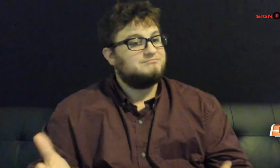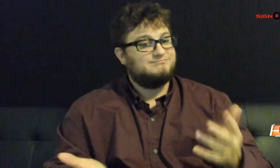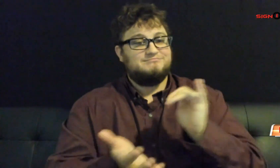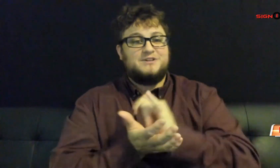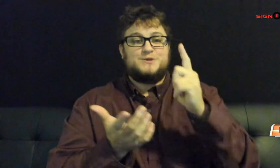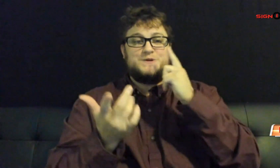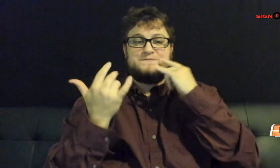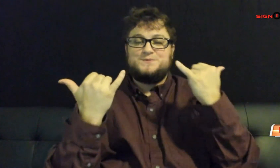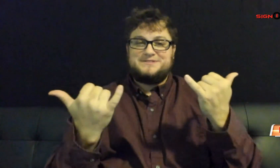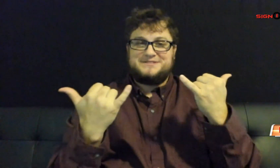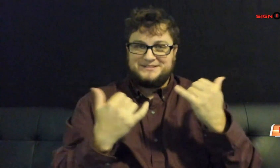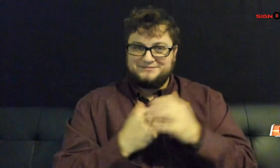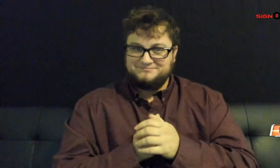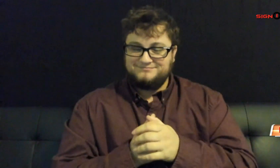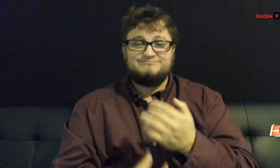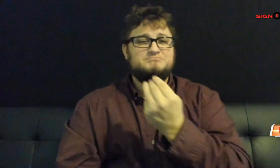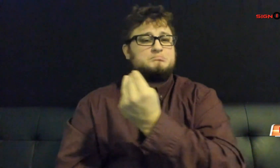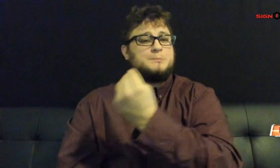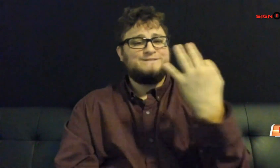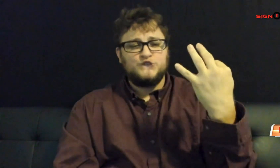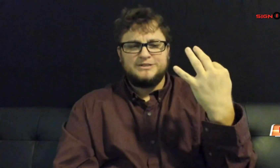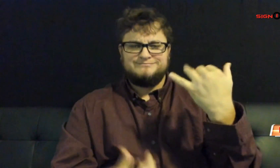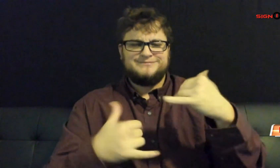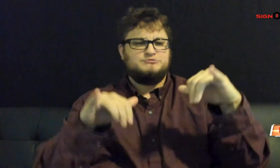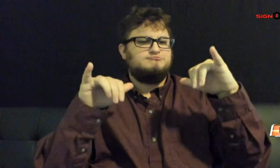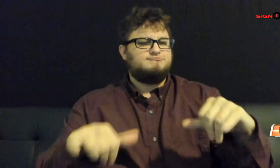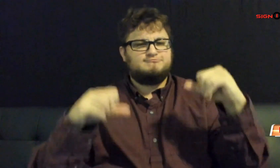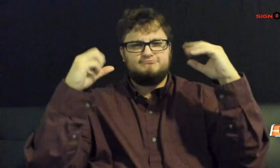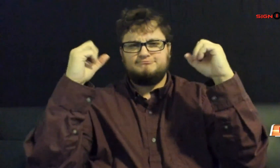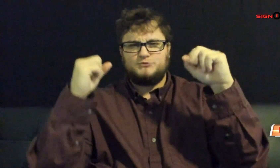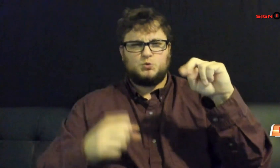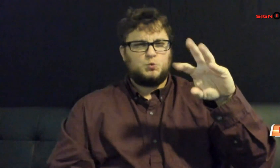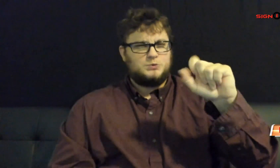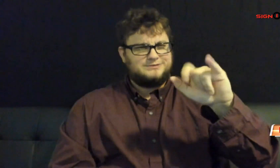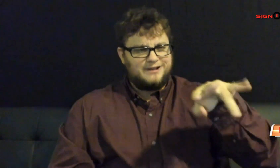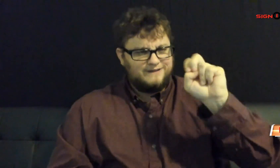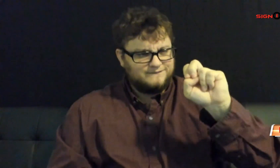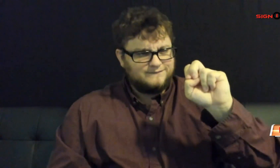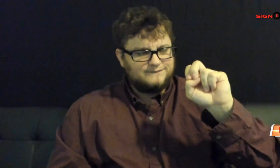well that's all for today Sign1News will be broadcasting live updates Monday through Friday